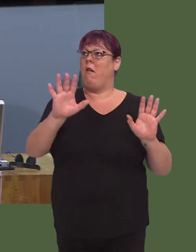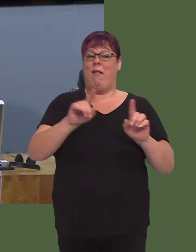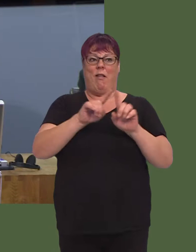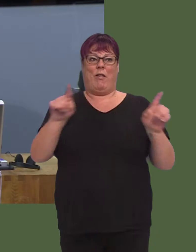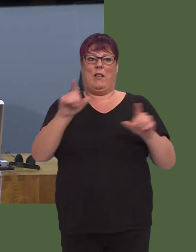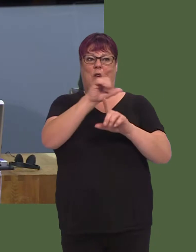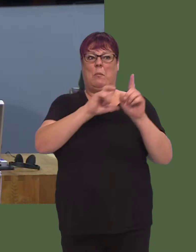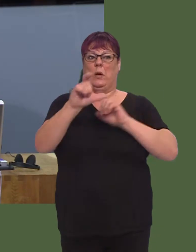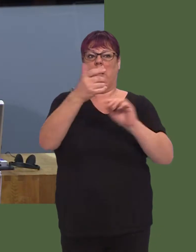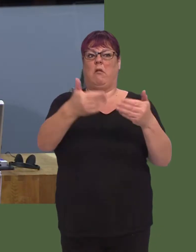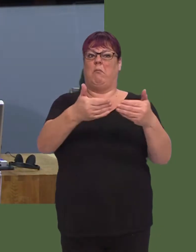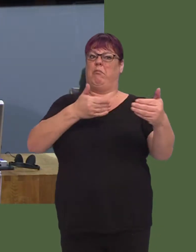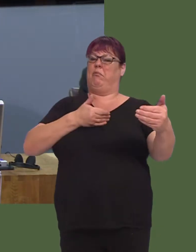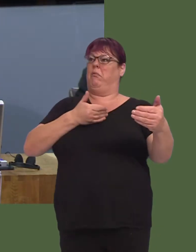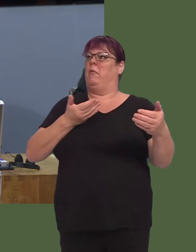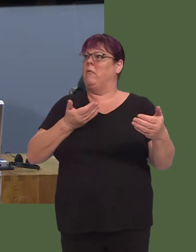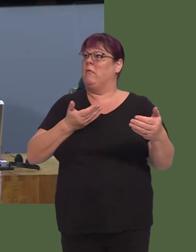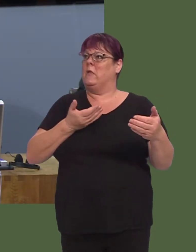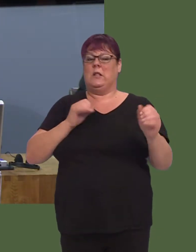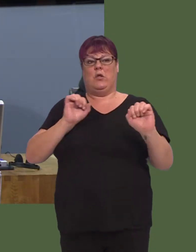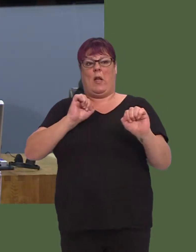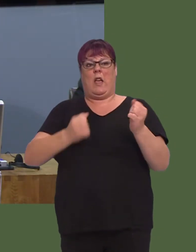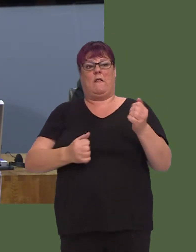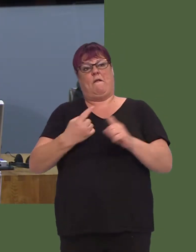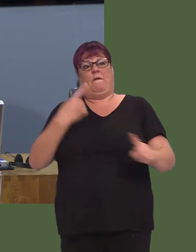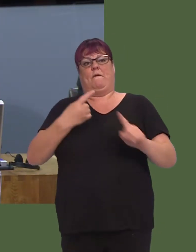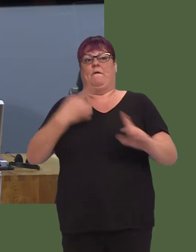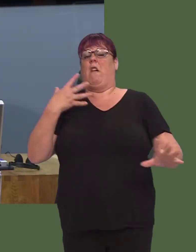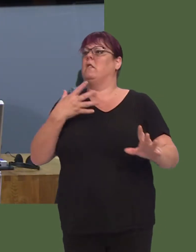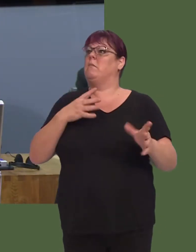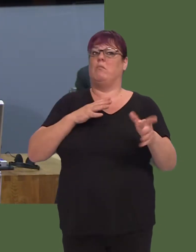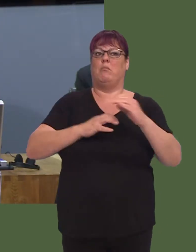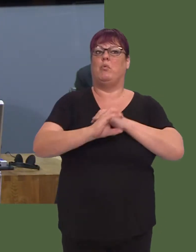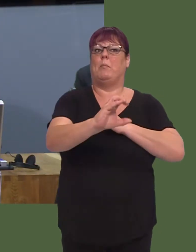are just a few that are at the back of the broadband queue, making those communities